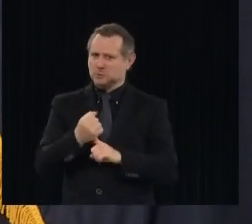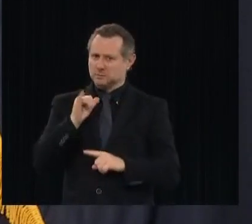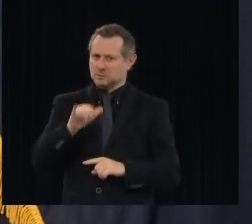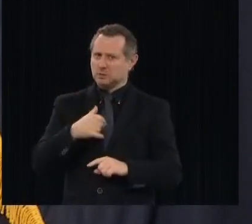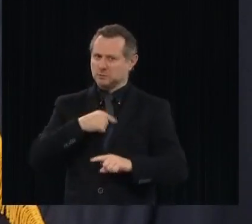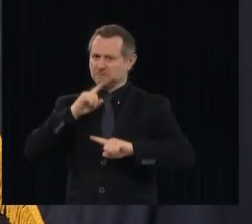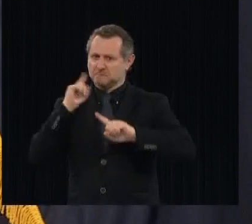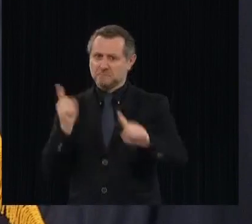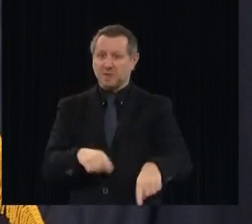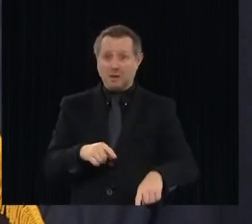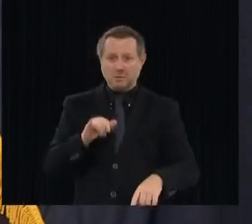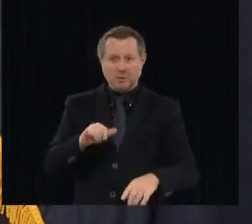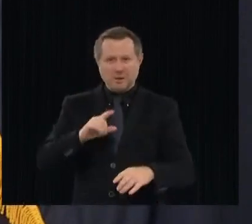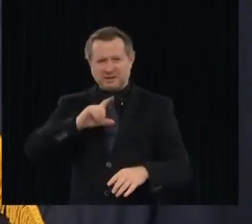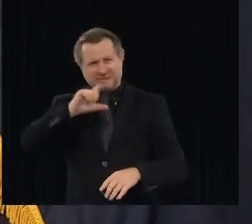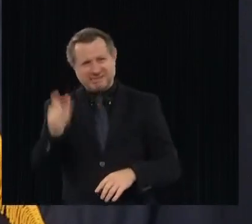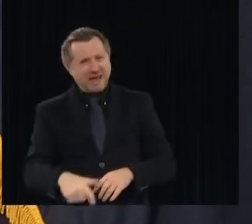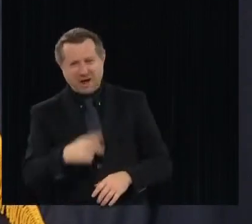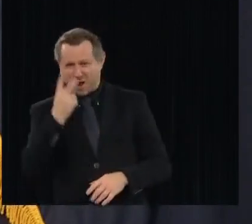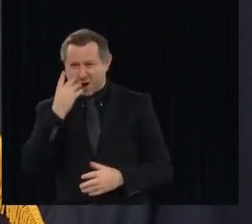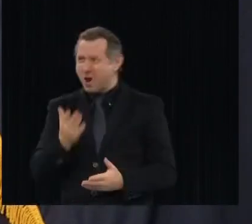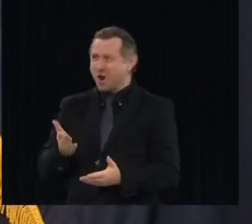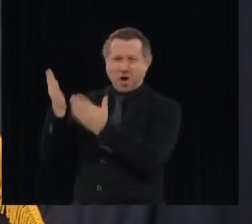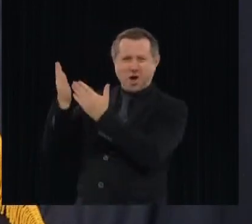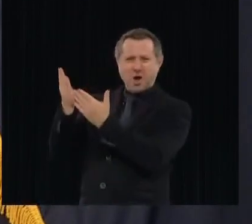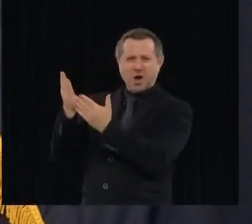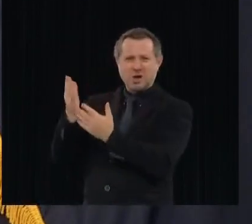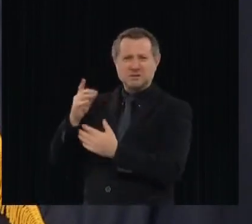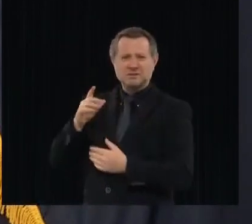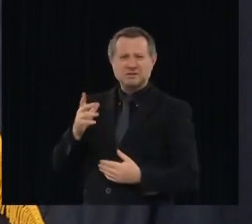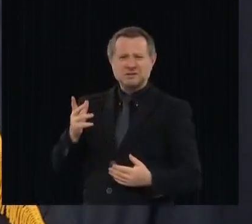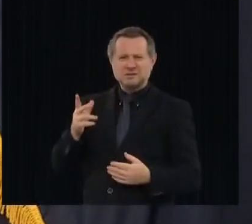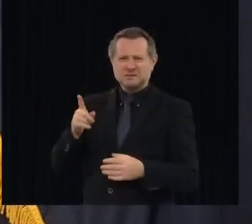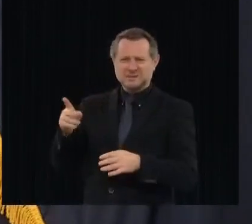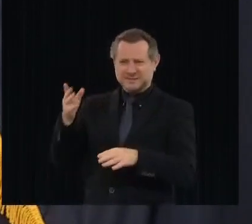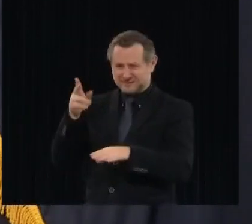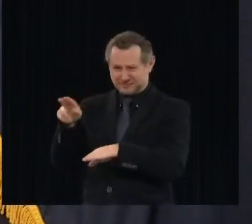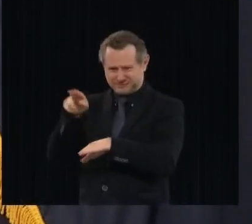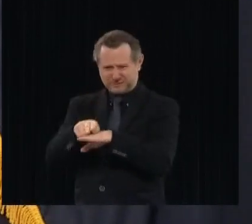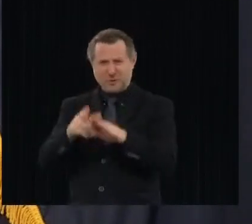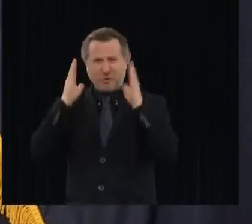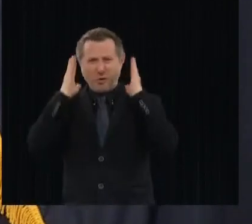CARE. THAT WAS AN ACCOUNTABLE AVOIDABLE SITUATION.